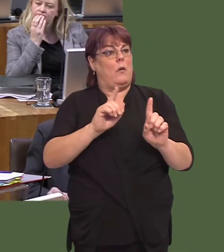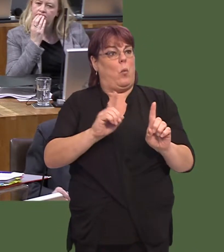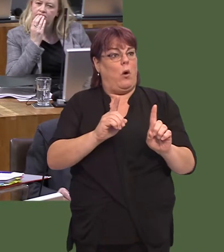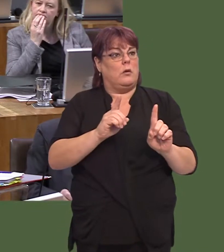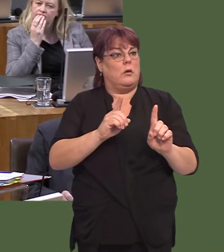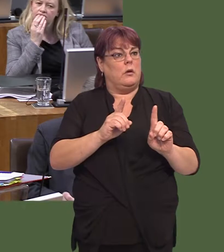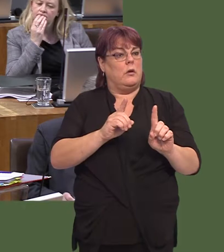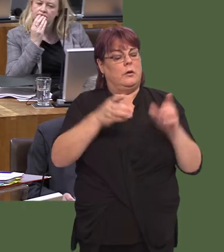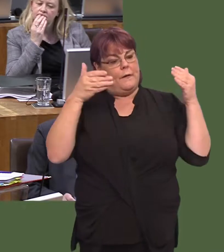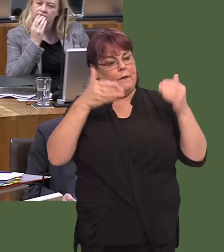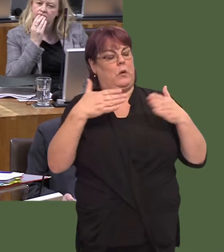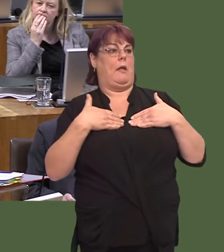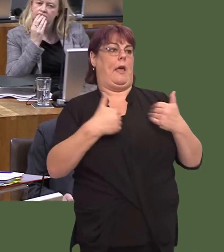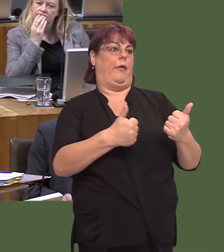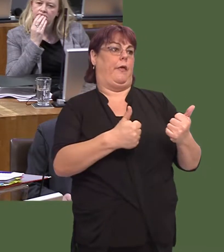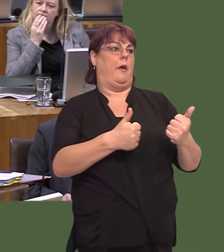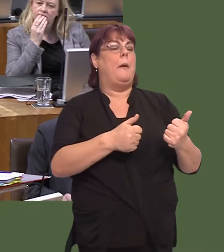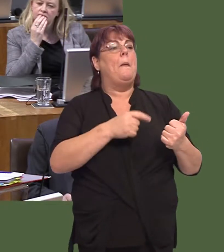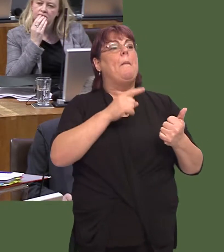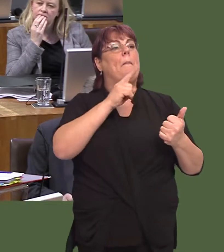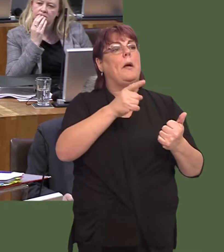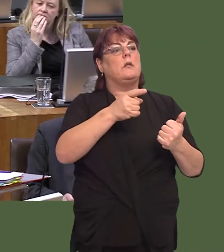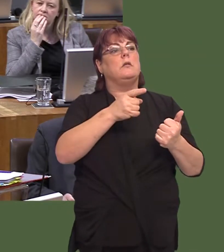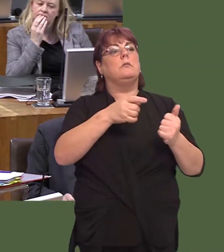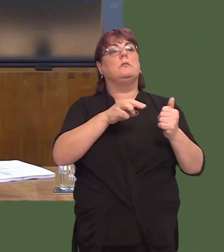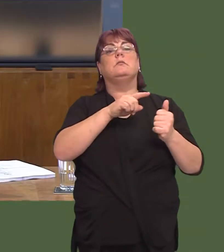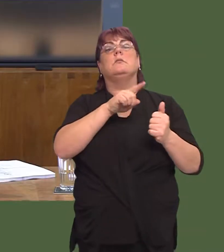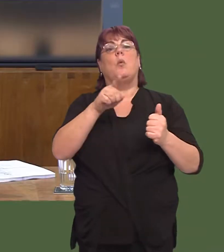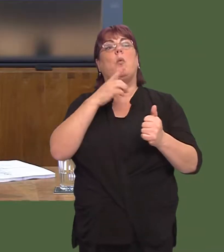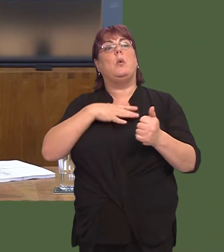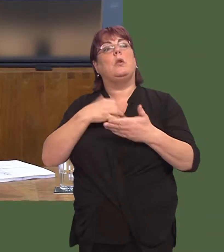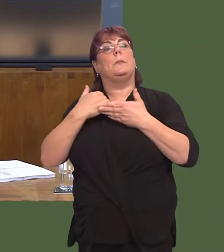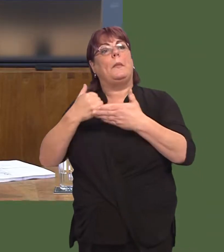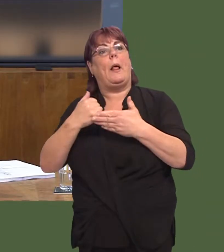But there are, of course, wider effects that are identified.